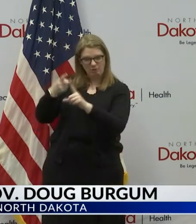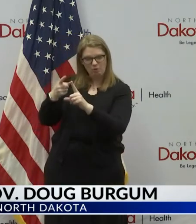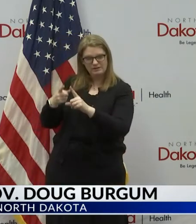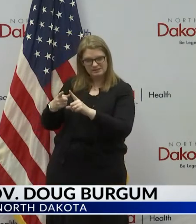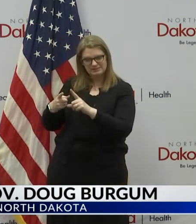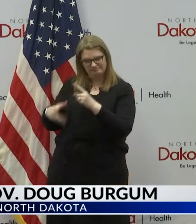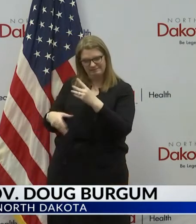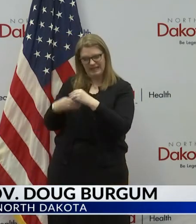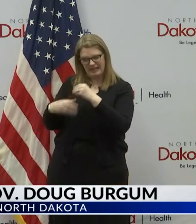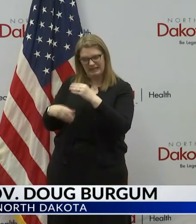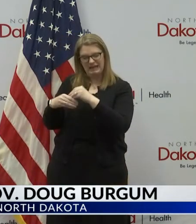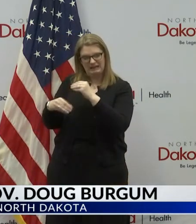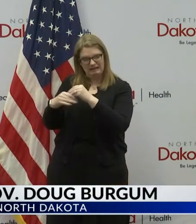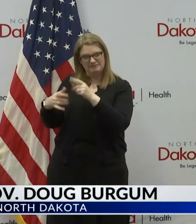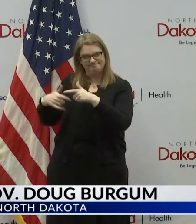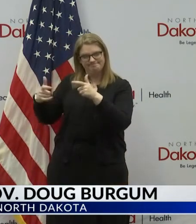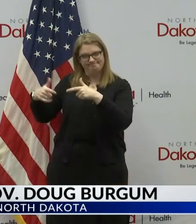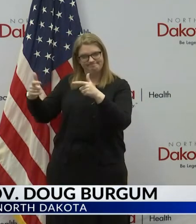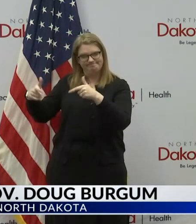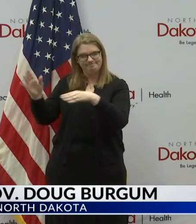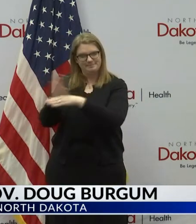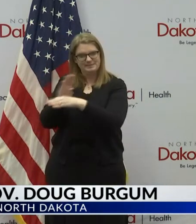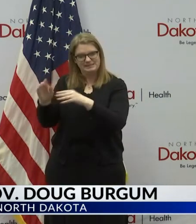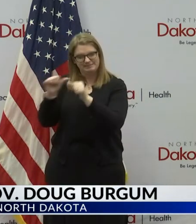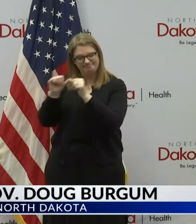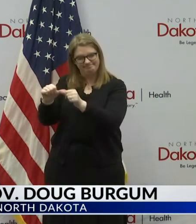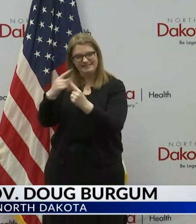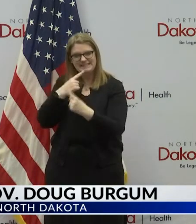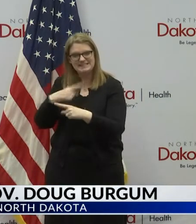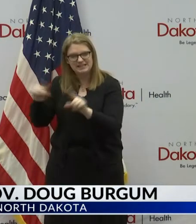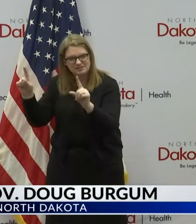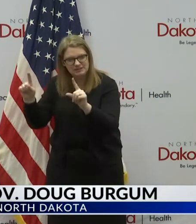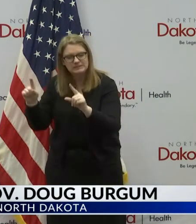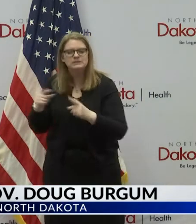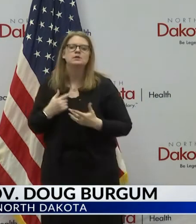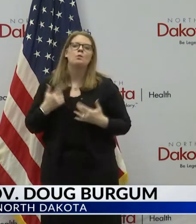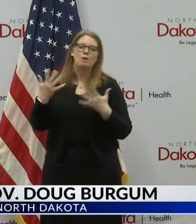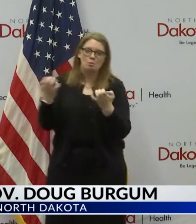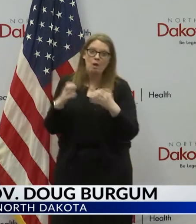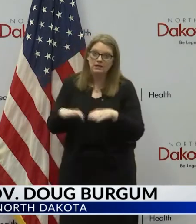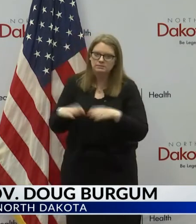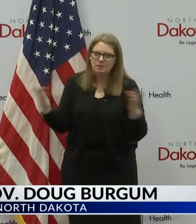BUSINESS PERSON, YOUR DREAMS AND HOPES AND BUILDING THAT BUSINESS WERE ESSENTIAL. AND THAT'S WHY WE'RE WORKING SO